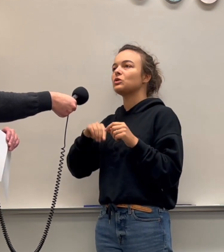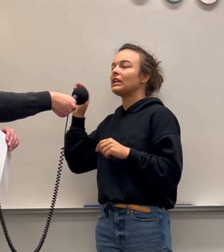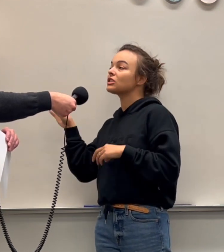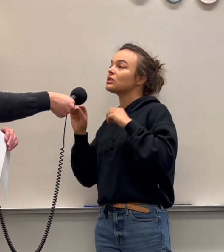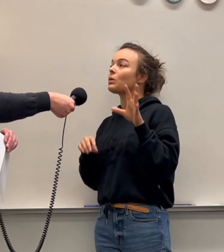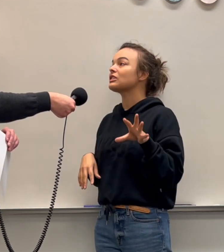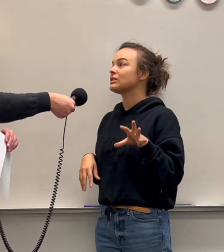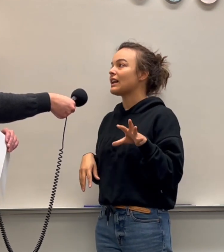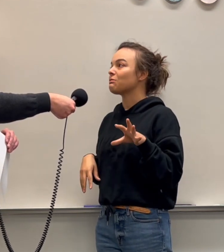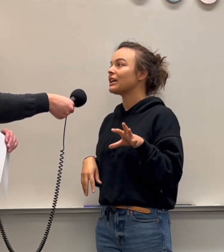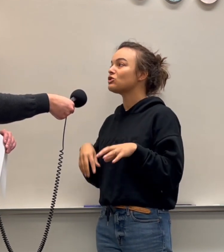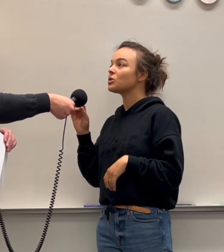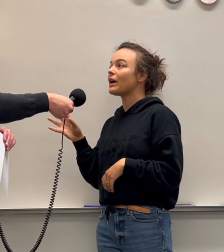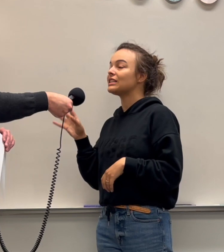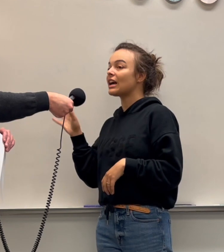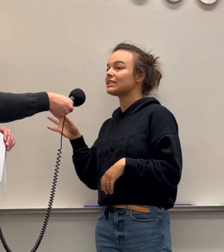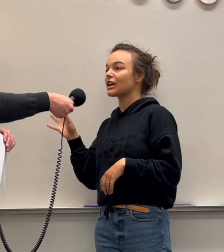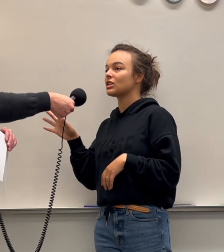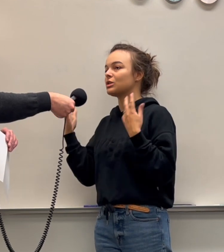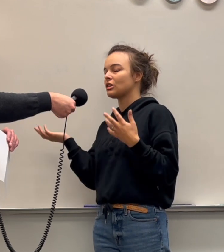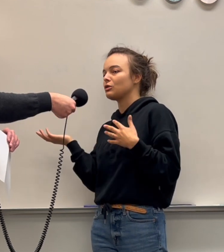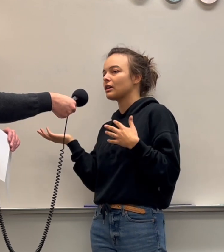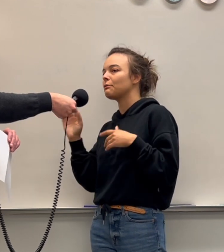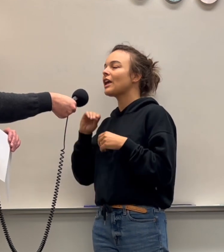between East Coast and West Coast signing because trueway does actually which is our new curriculum